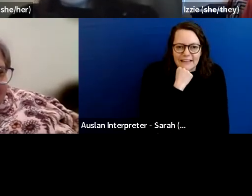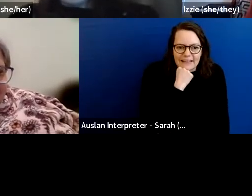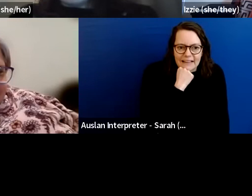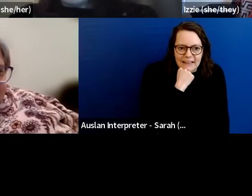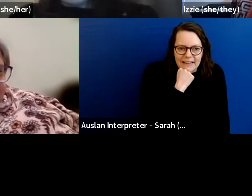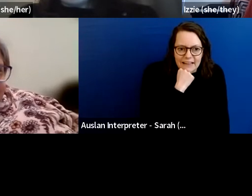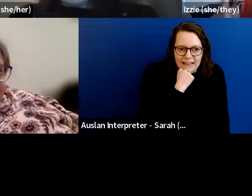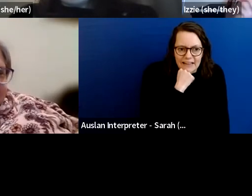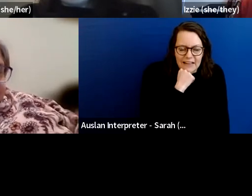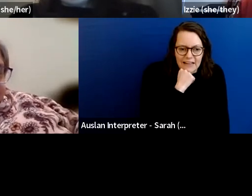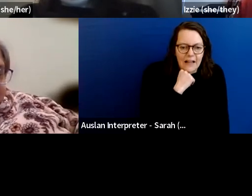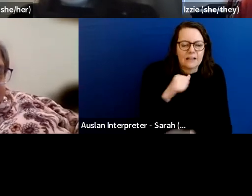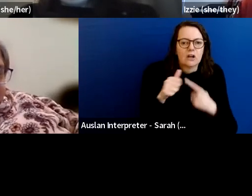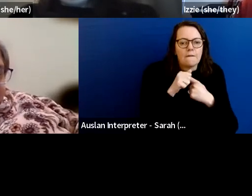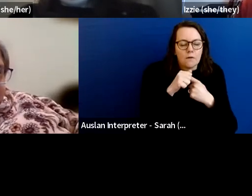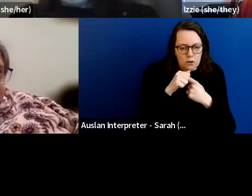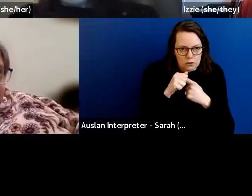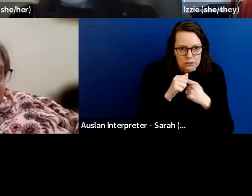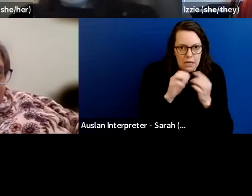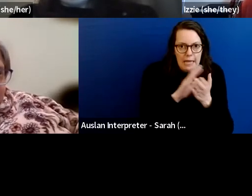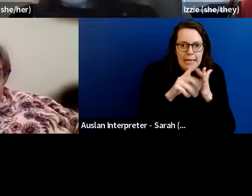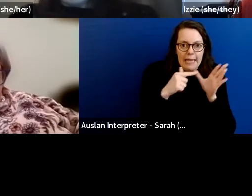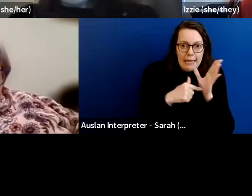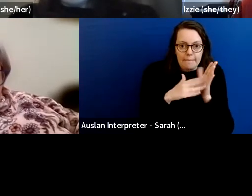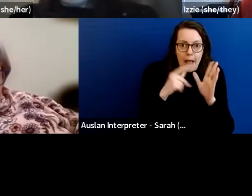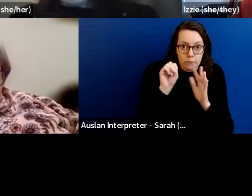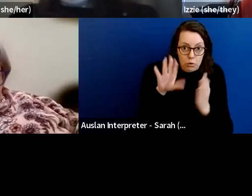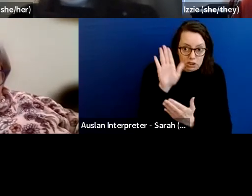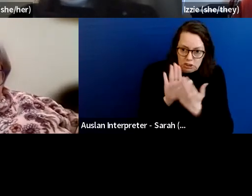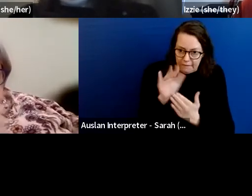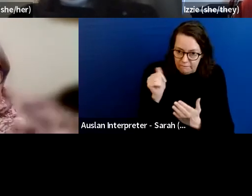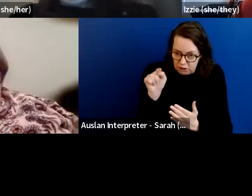Thank you. Sorry, I just wanted to say that firstly I'll pop the heat maps in the chat.